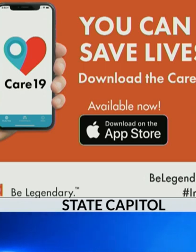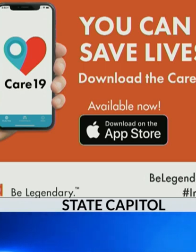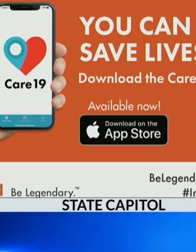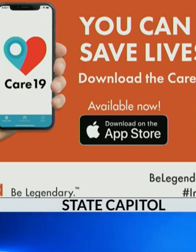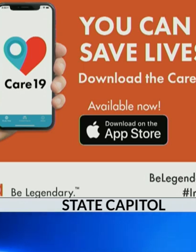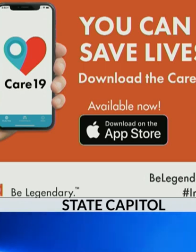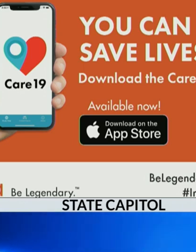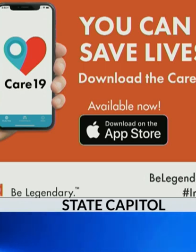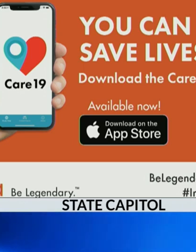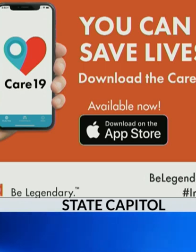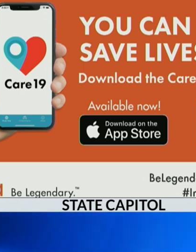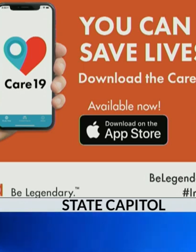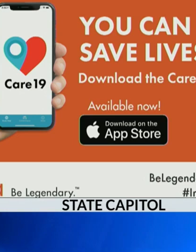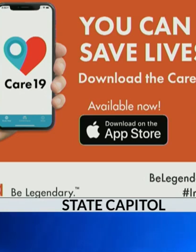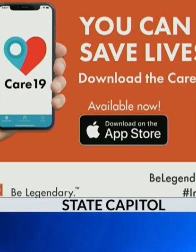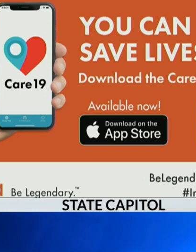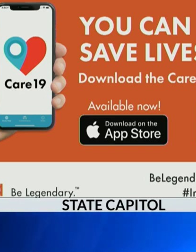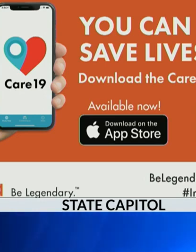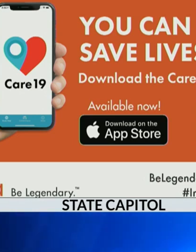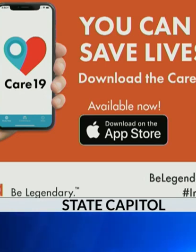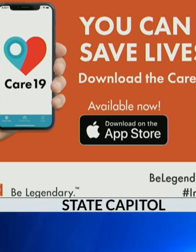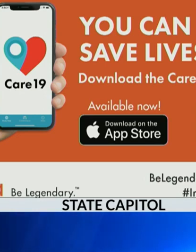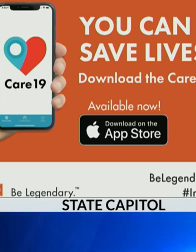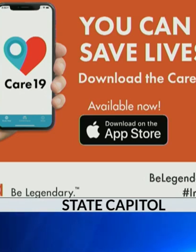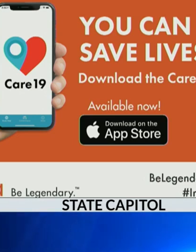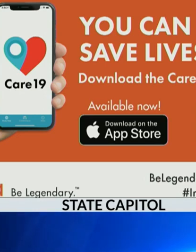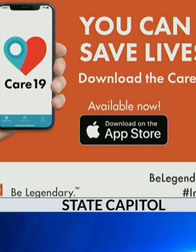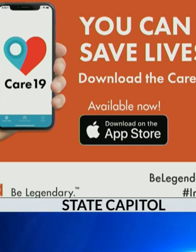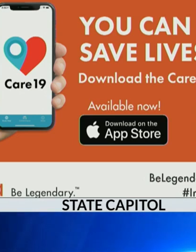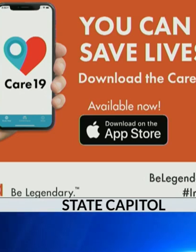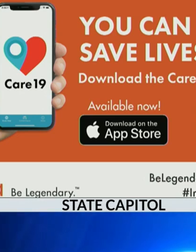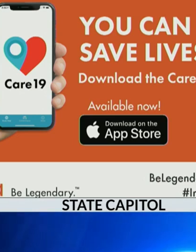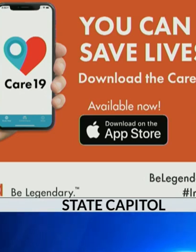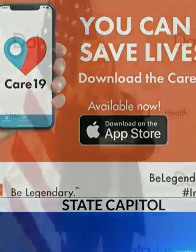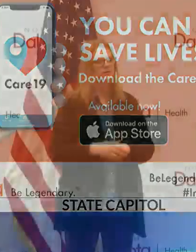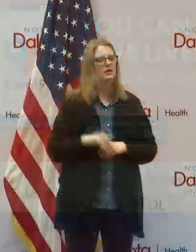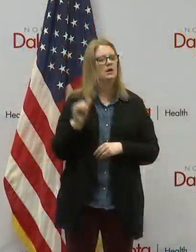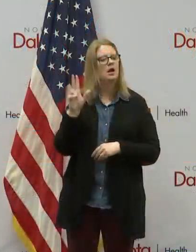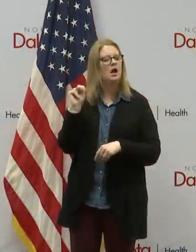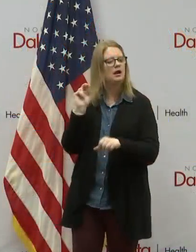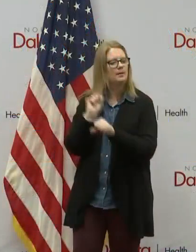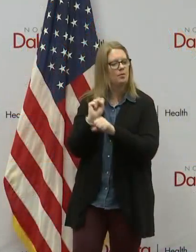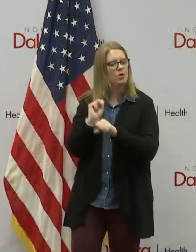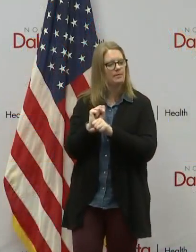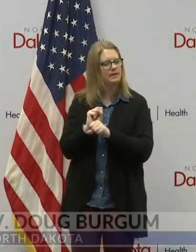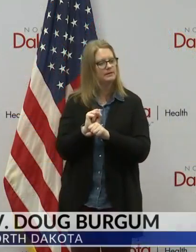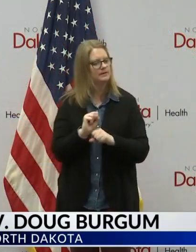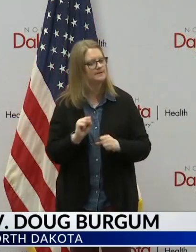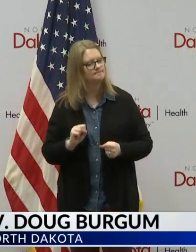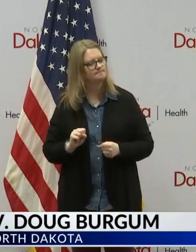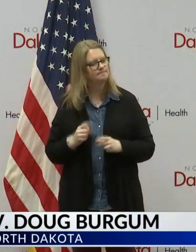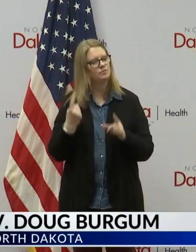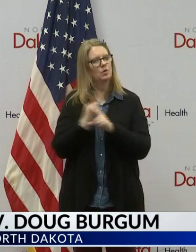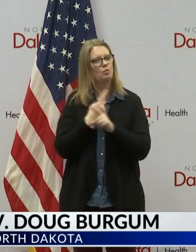DOWNLOAD IT. WILL KEEP YOU ON THE ANDREWS RELEASE WHICH HAD A SHORT SLIP EARLY NEXT WEEK AND WE WILL